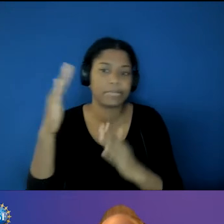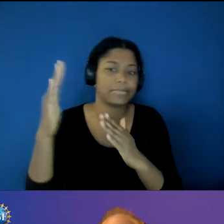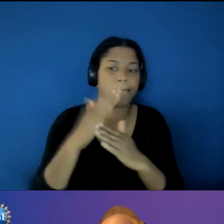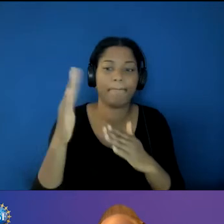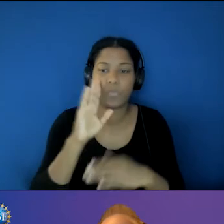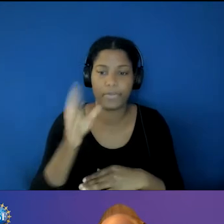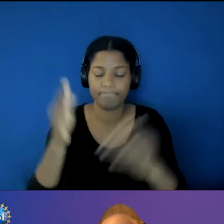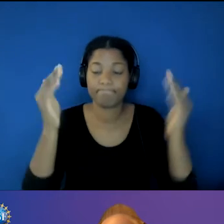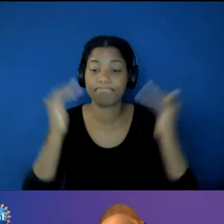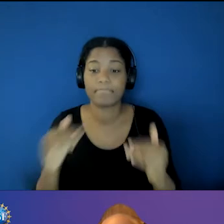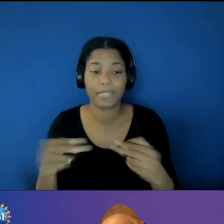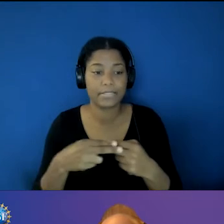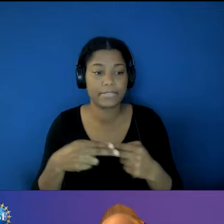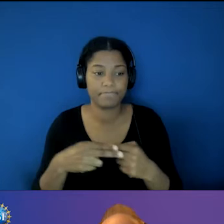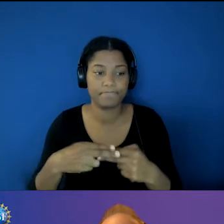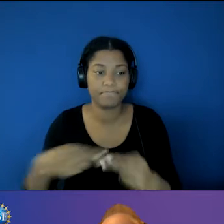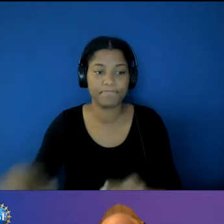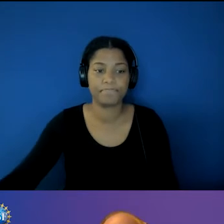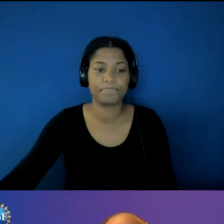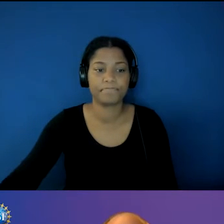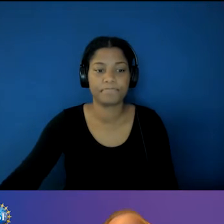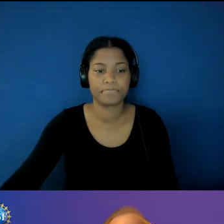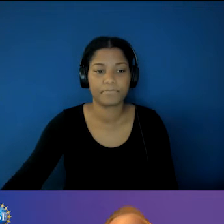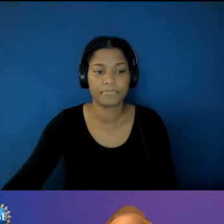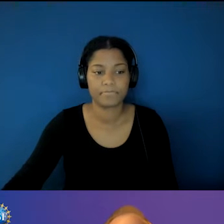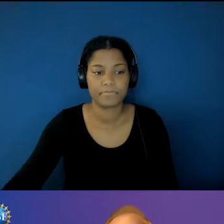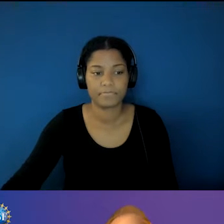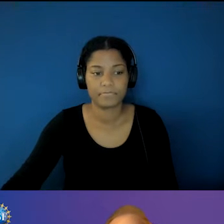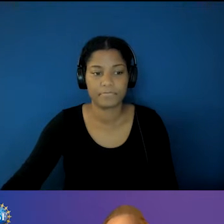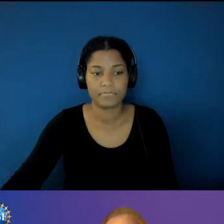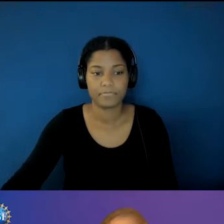Next slide, please. And I have a bunch of,